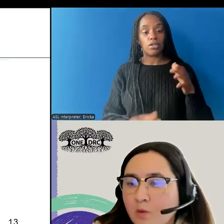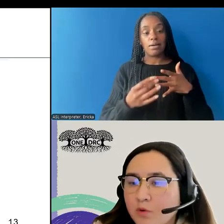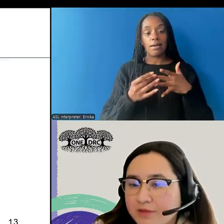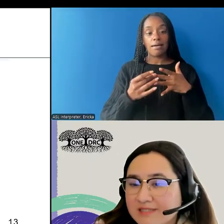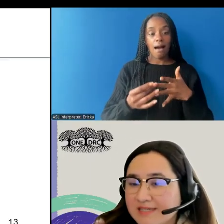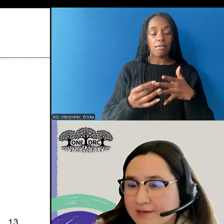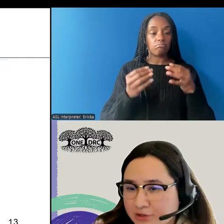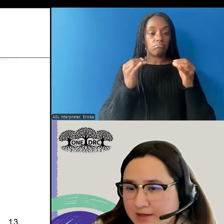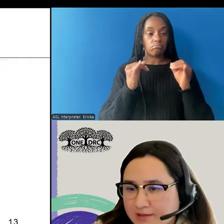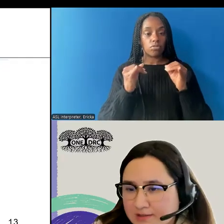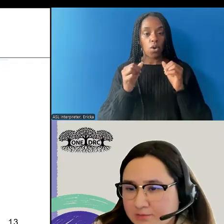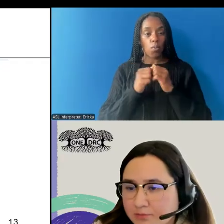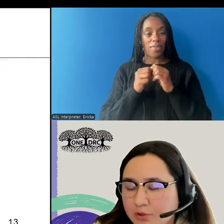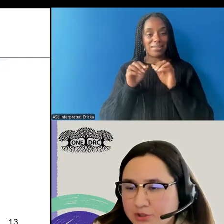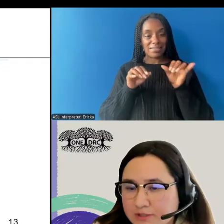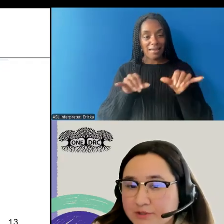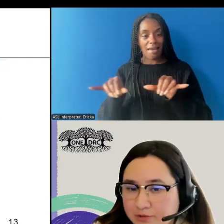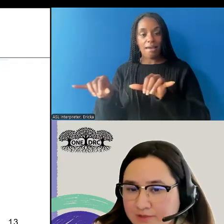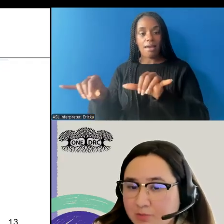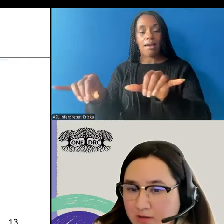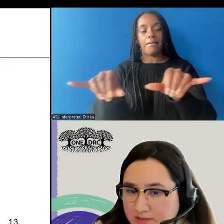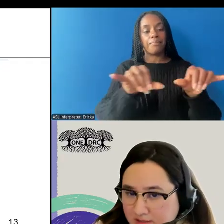with a standardized purchase of service policy